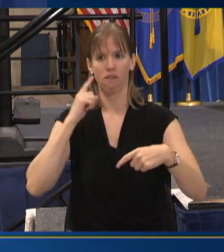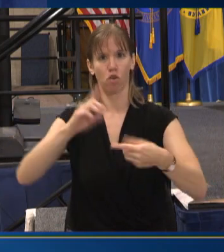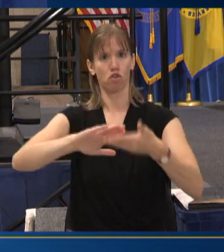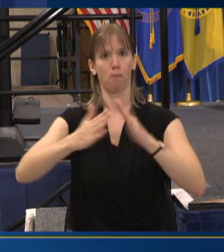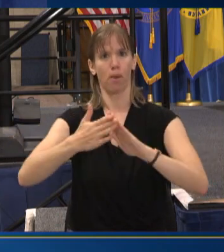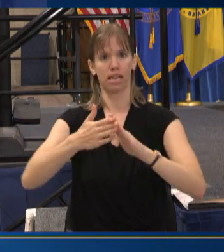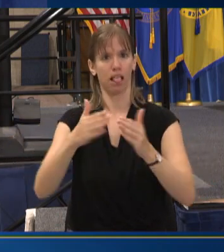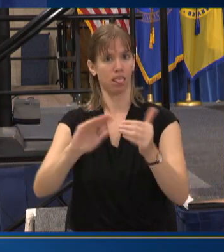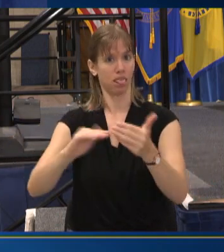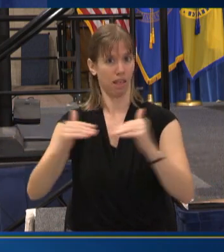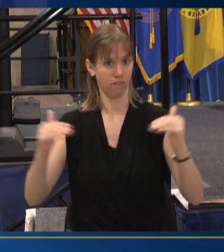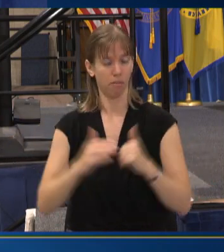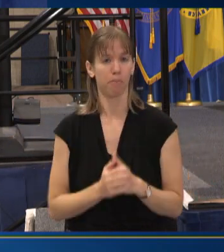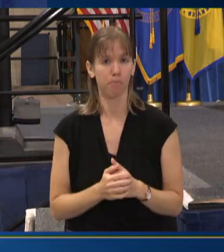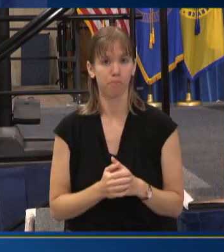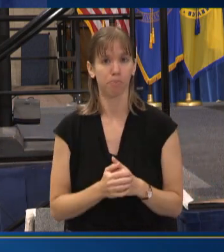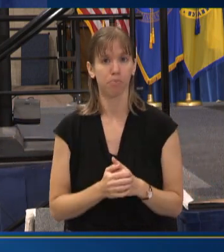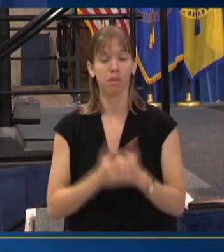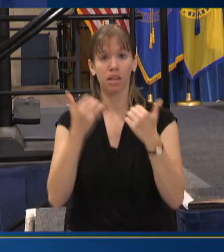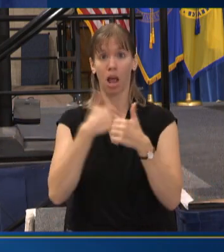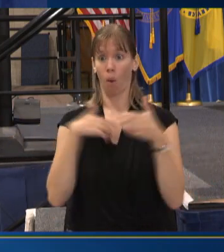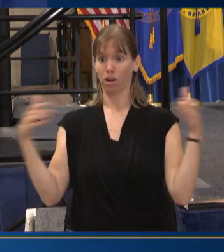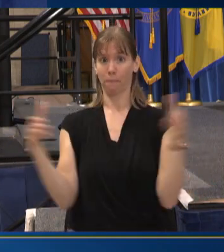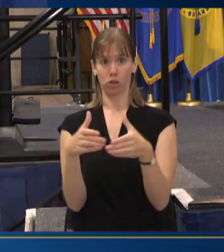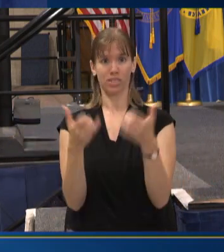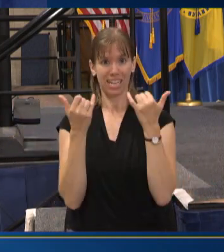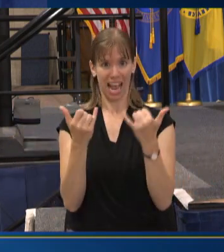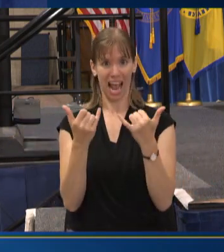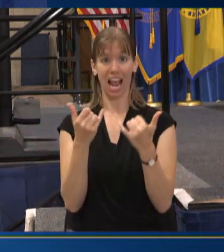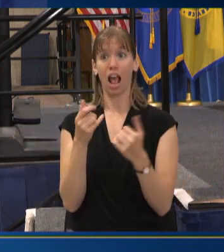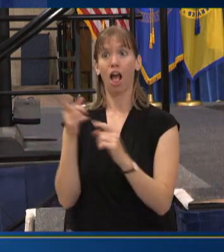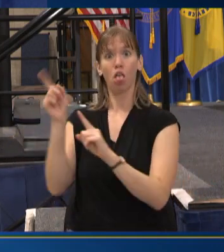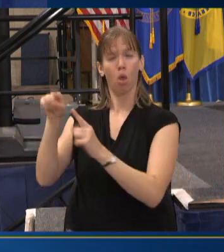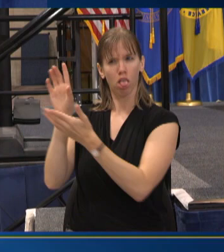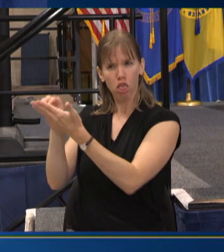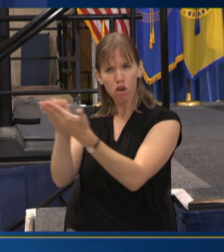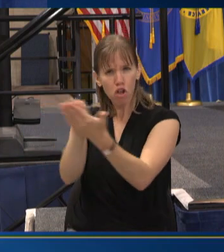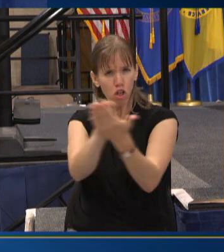And now we're coming together today to take those learnings and a broader set of